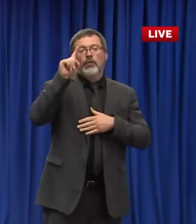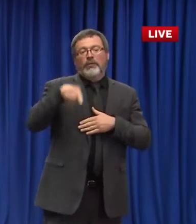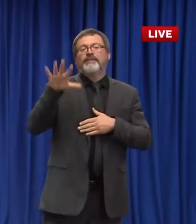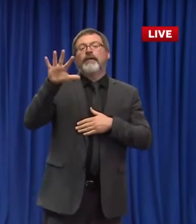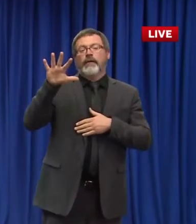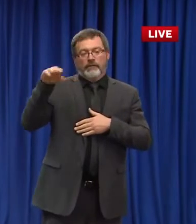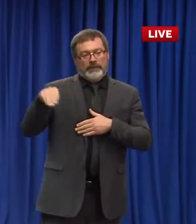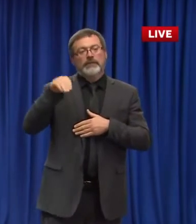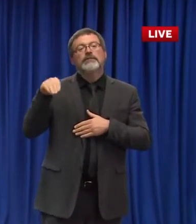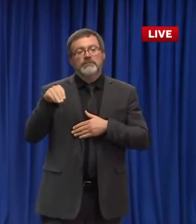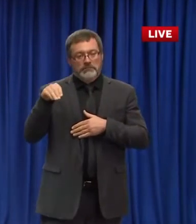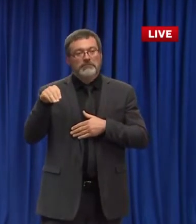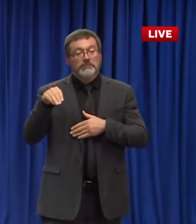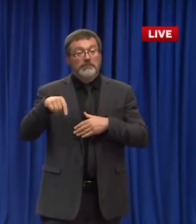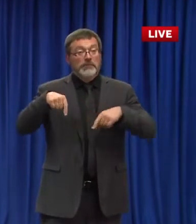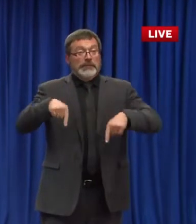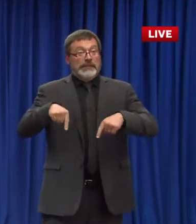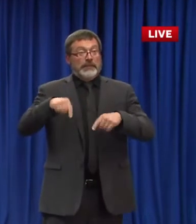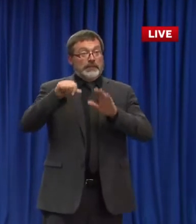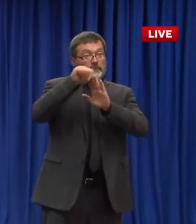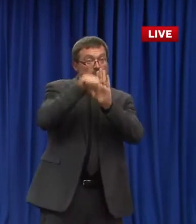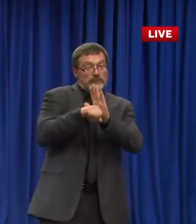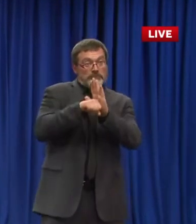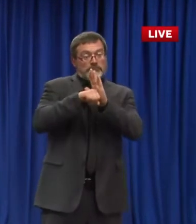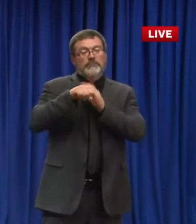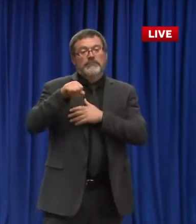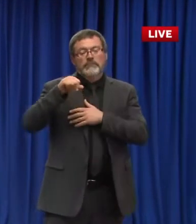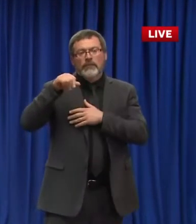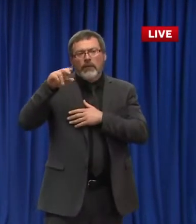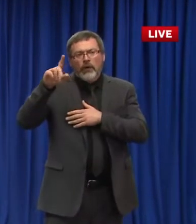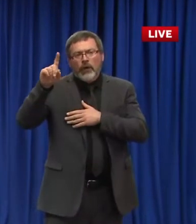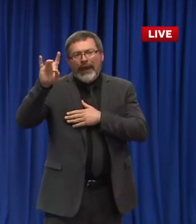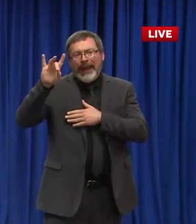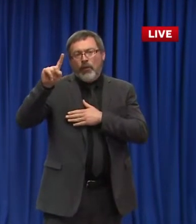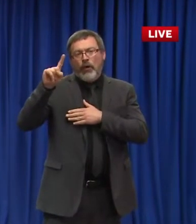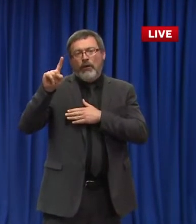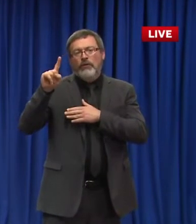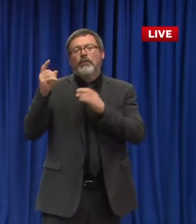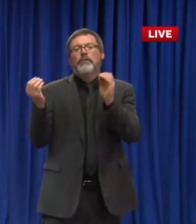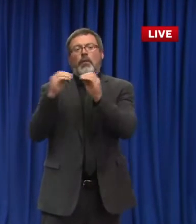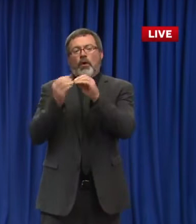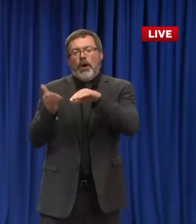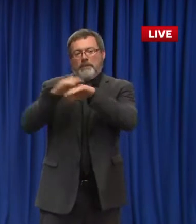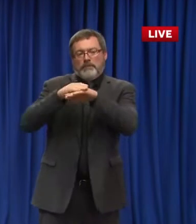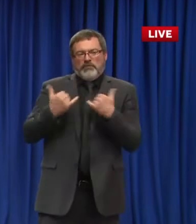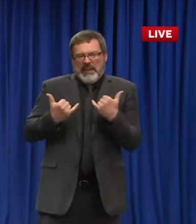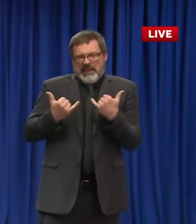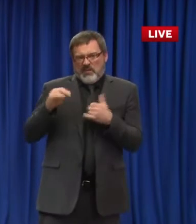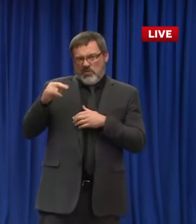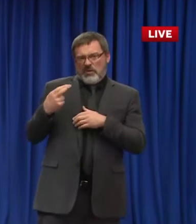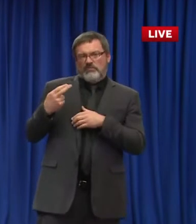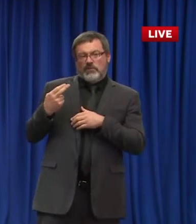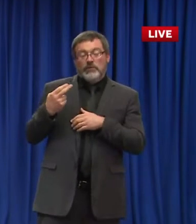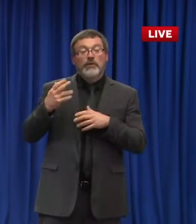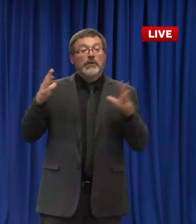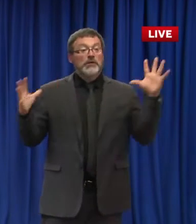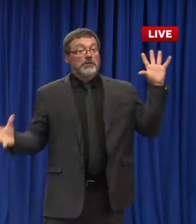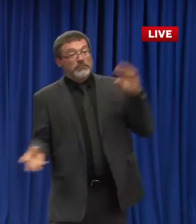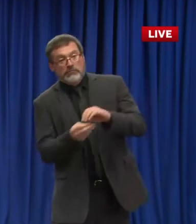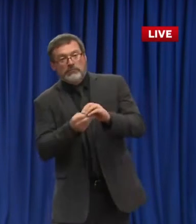WE ARE ANNOUNCING AN ADDITIONAL 81 HAMPSHIRE RESIDENTS WITH CONFIRMED COVID-19 TODAY BRINGING THE TOTAL TO TO FOUR THOUSAND AND FOURTEEN PEOPLE.